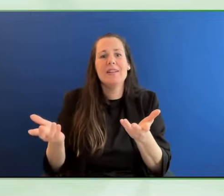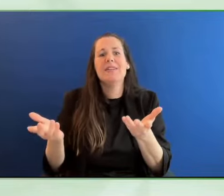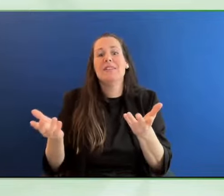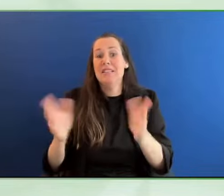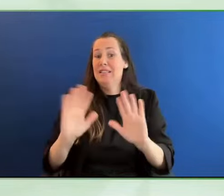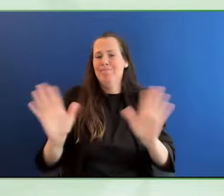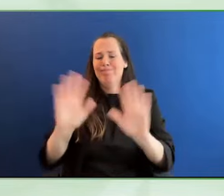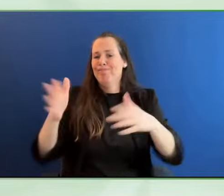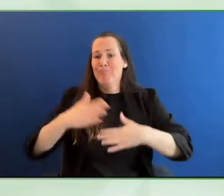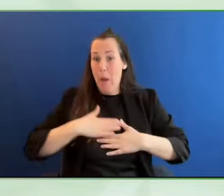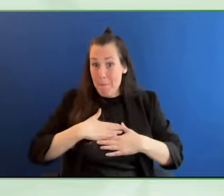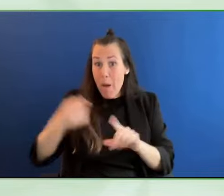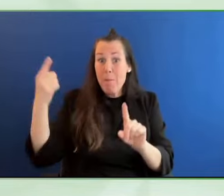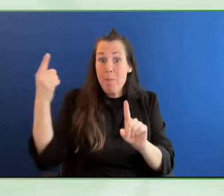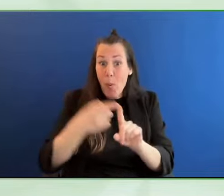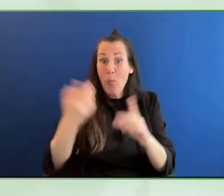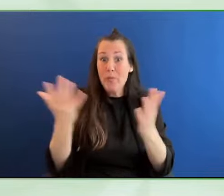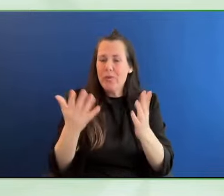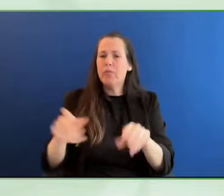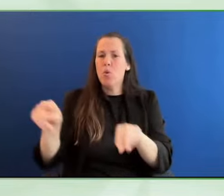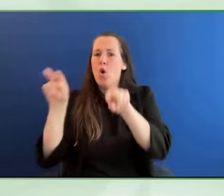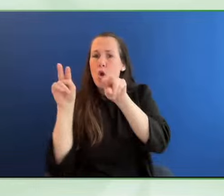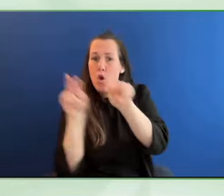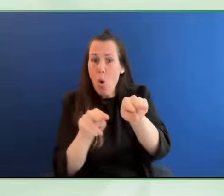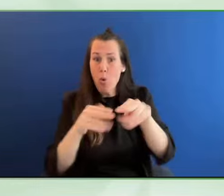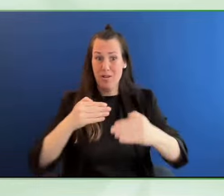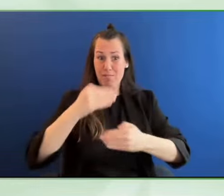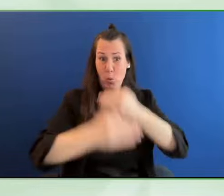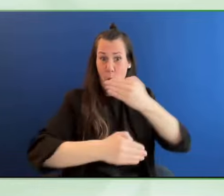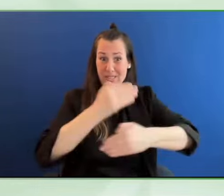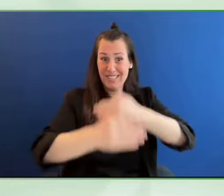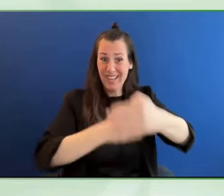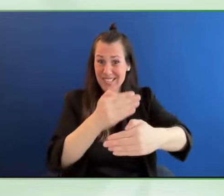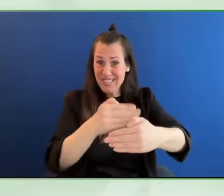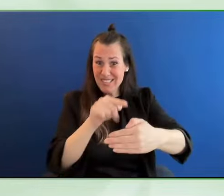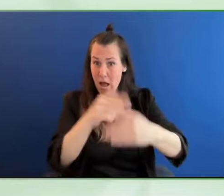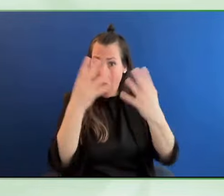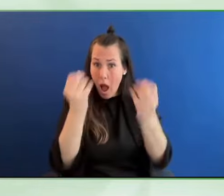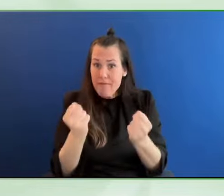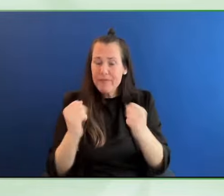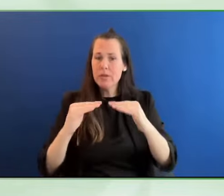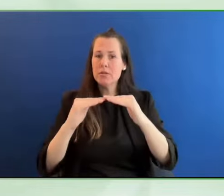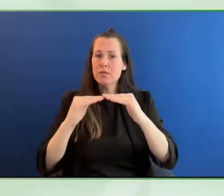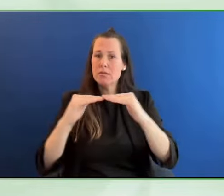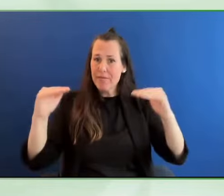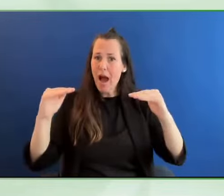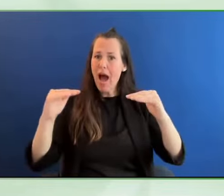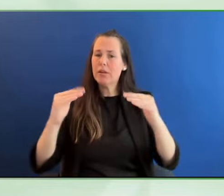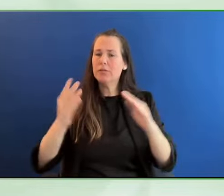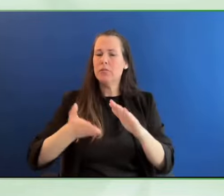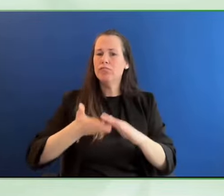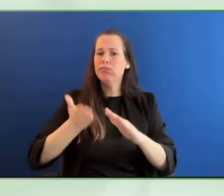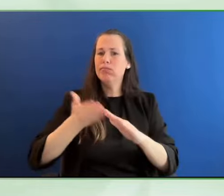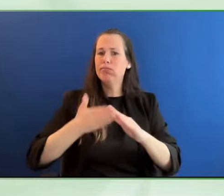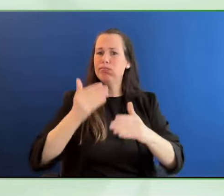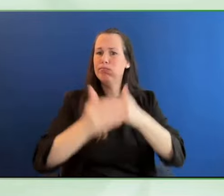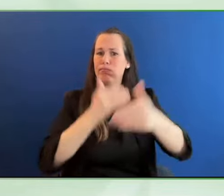there that might impact us. What we want to talk about and look at is, what are we doing? What have we always done?